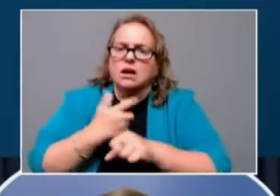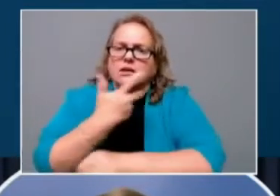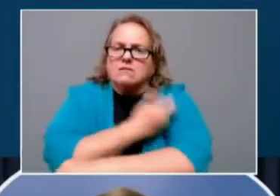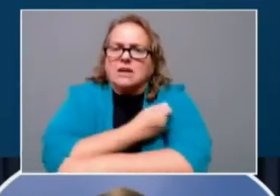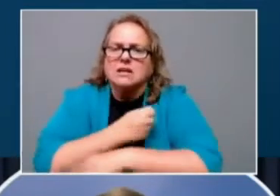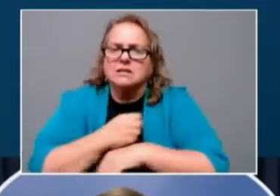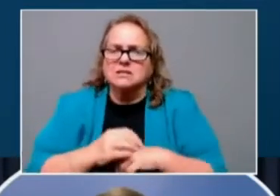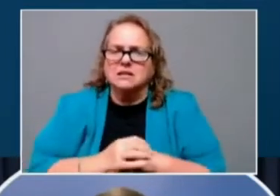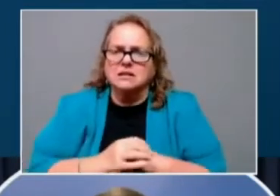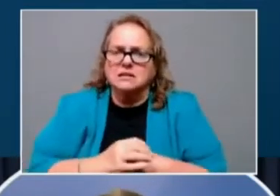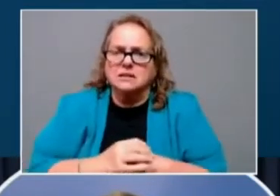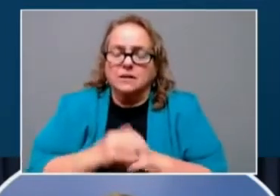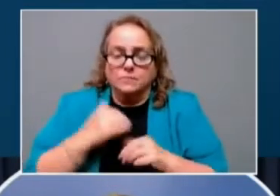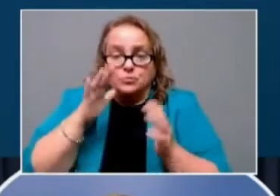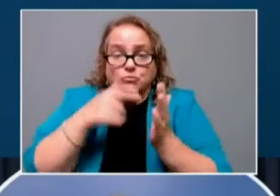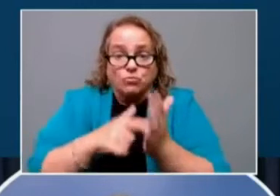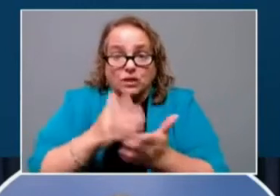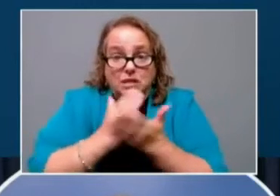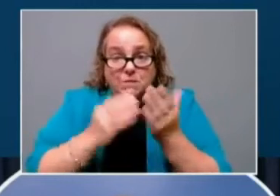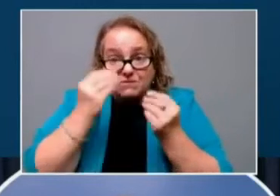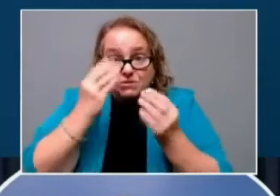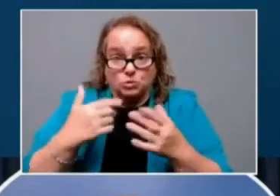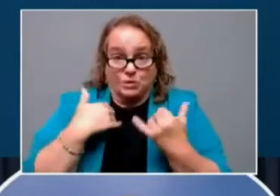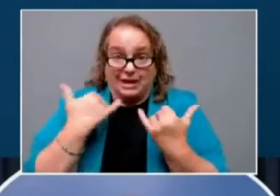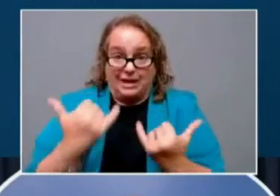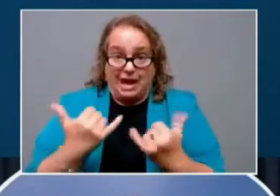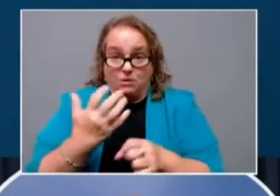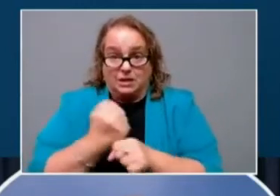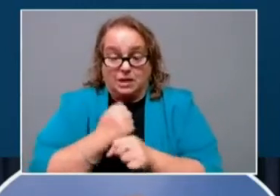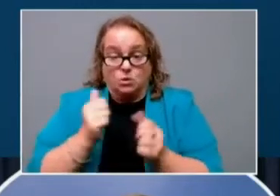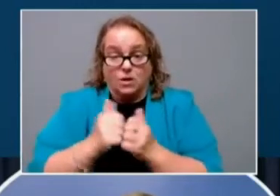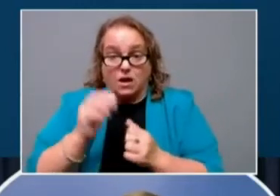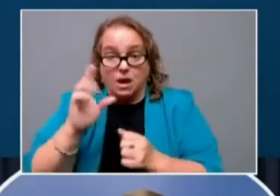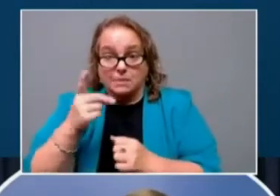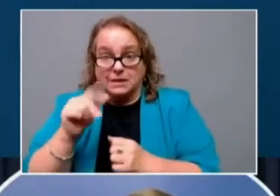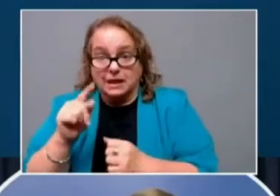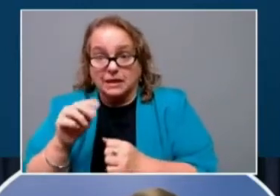we've been able to now get with an update to where um we have we have more